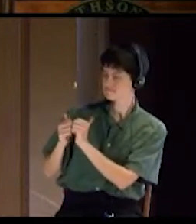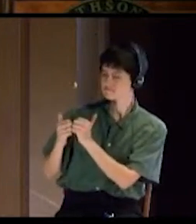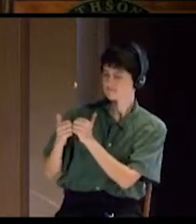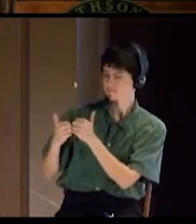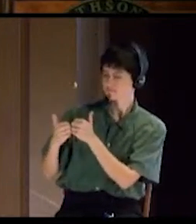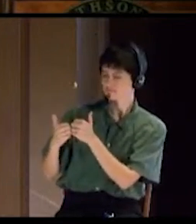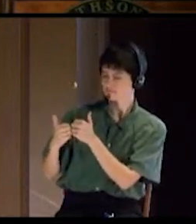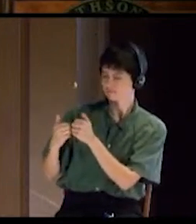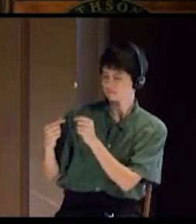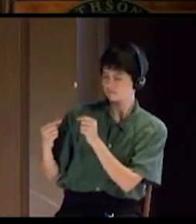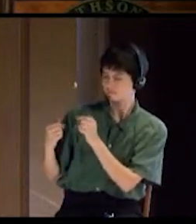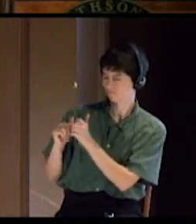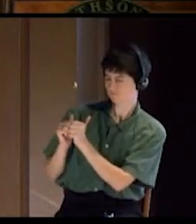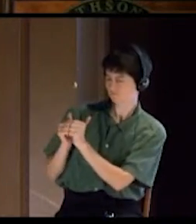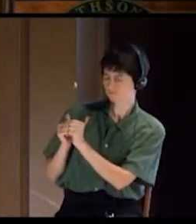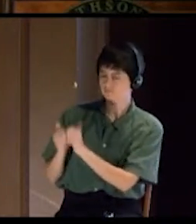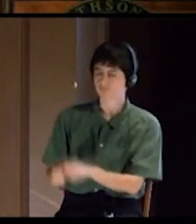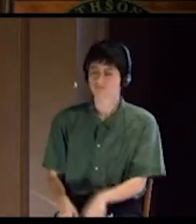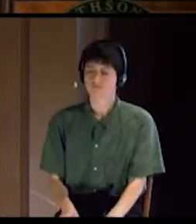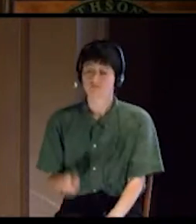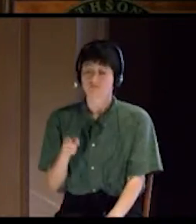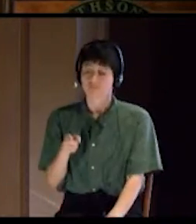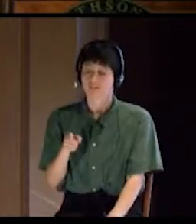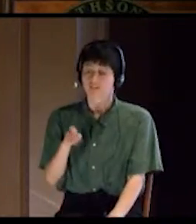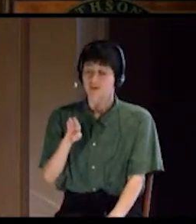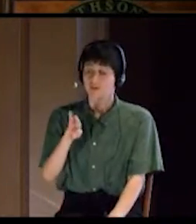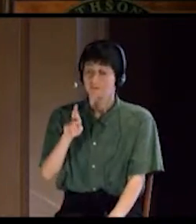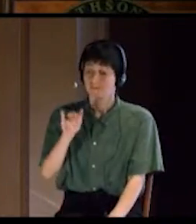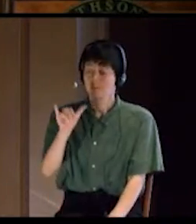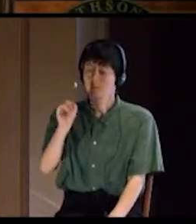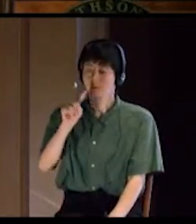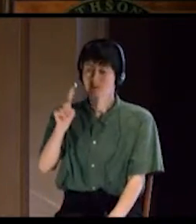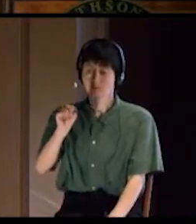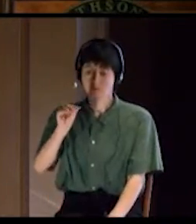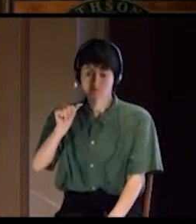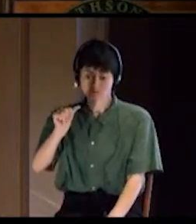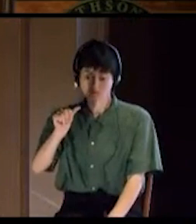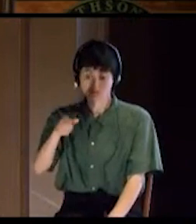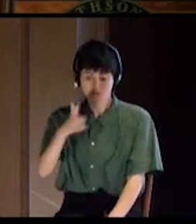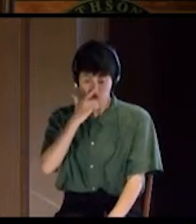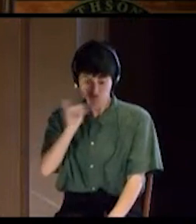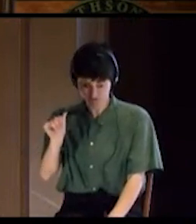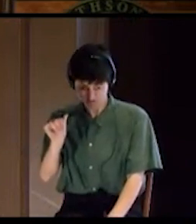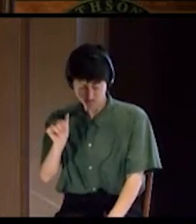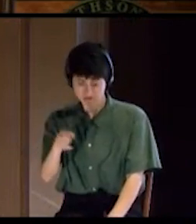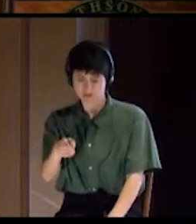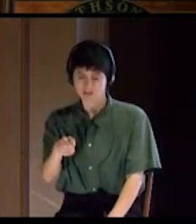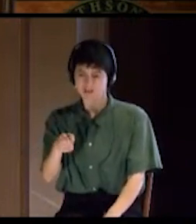This is what it looks like. This is one of the bigger individuals so you can actually see all their little homes on the shell.